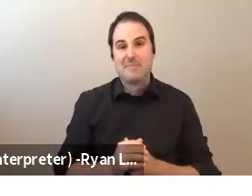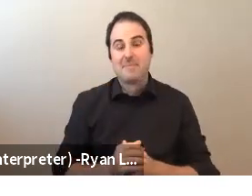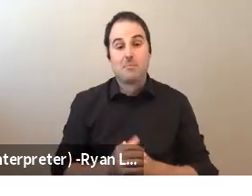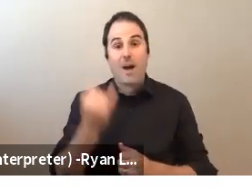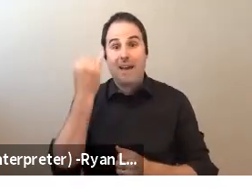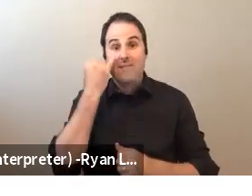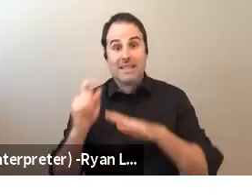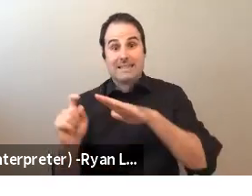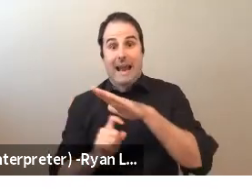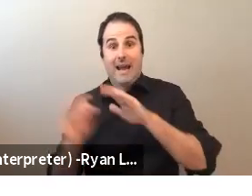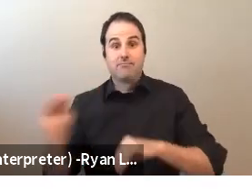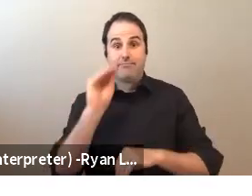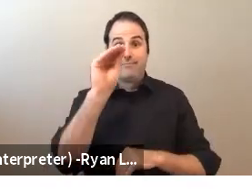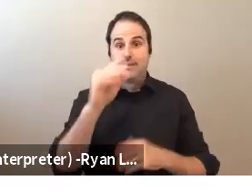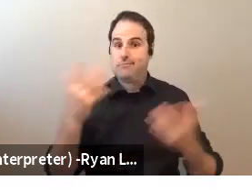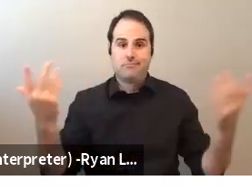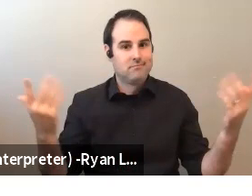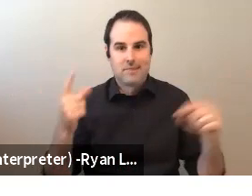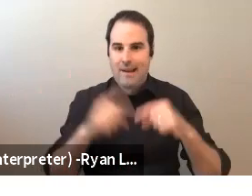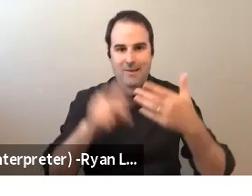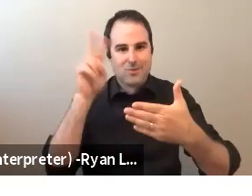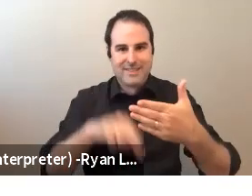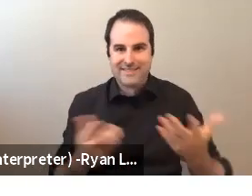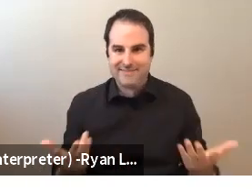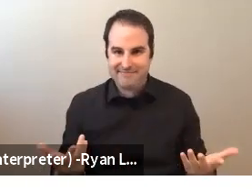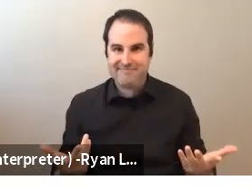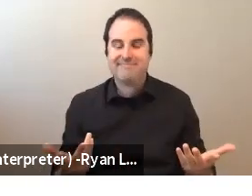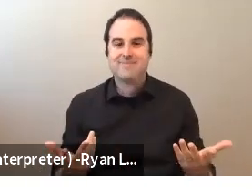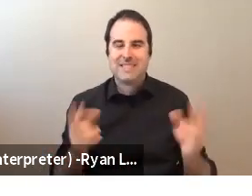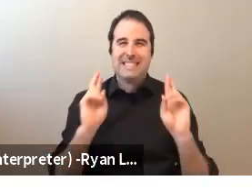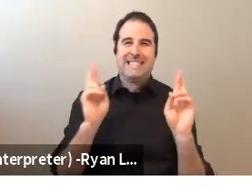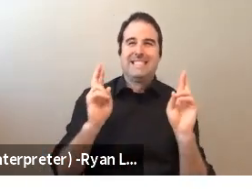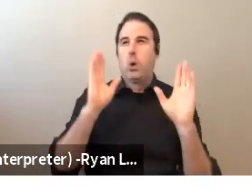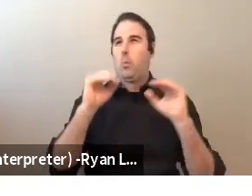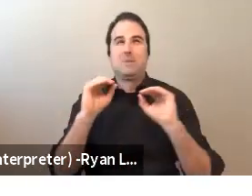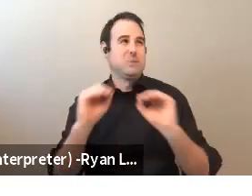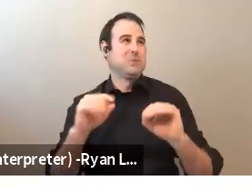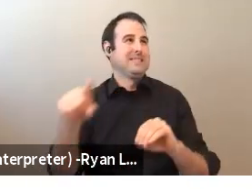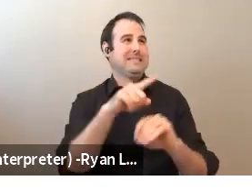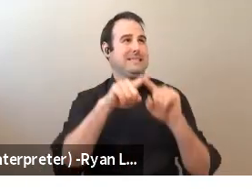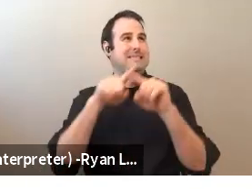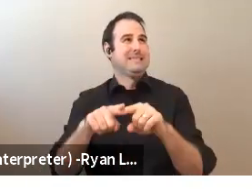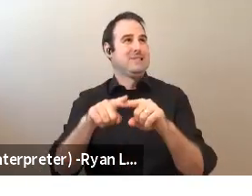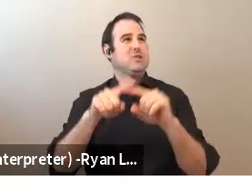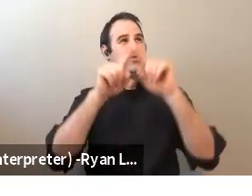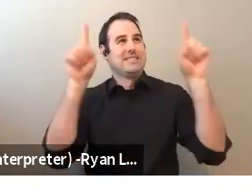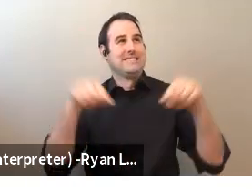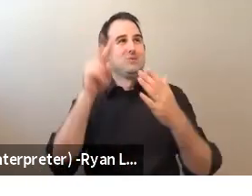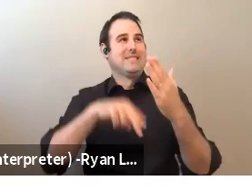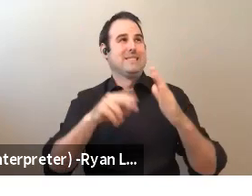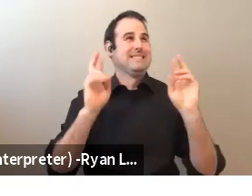Sally Potter: But if we are going to be able to really, it's a matter of linking and uploading these